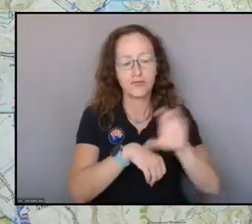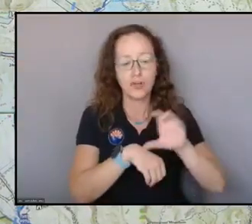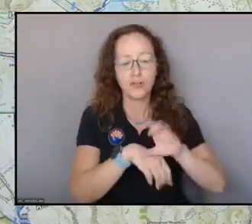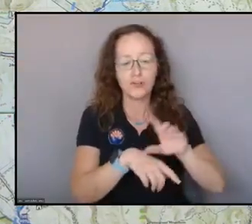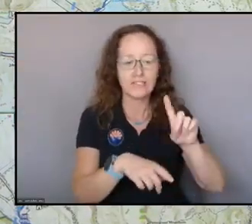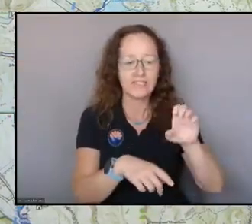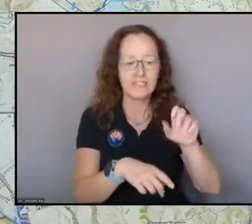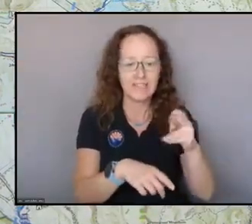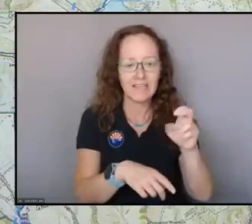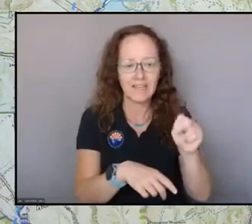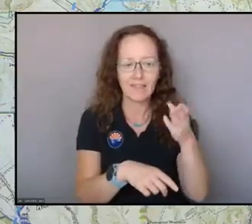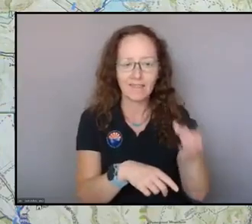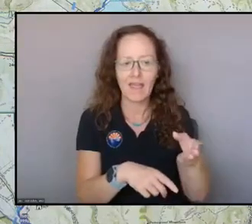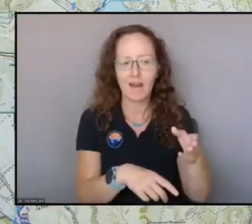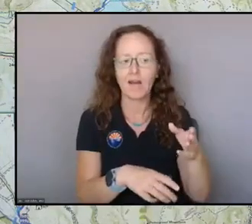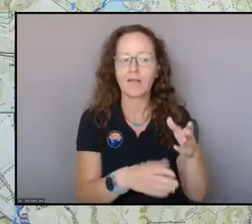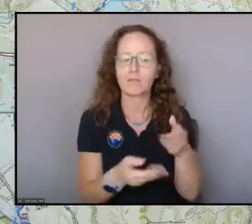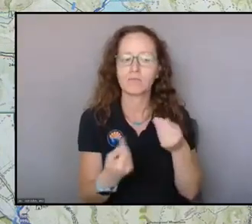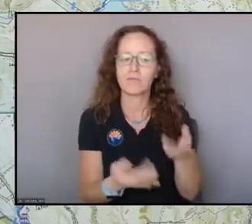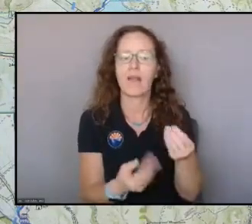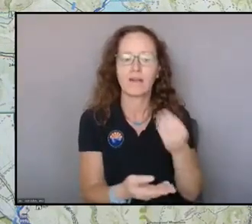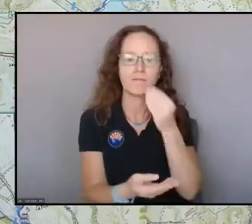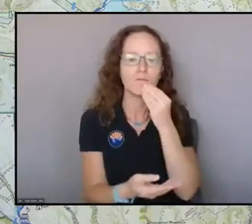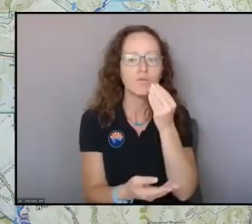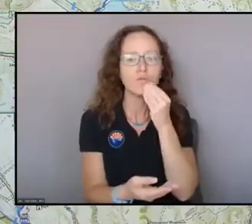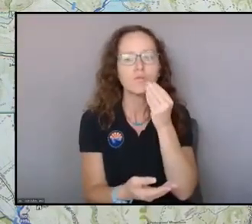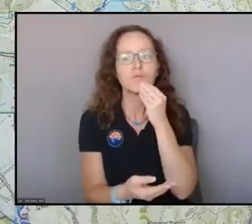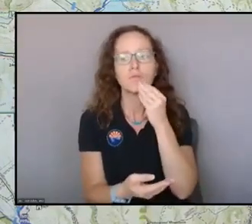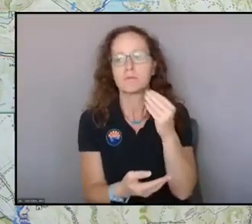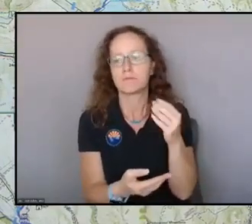DAY AND THEY HAVE CREATED GRATITUDE LIST.